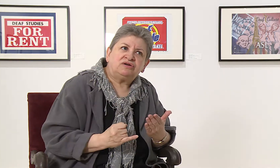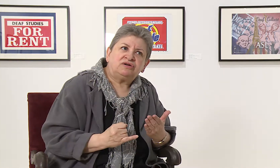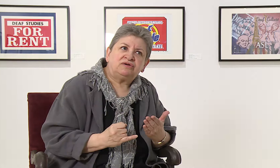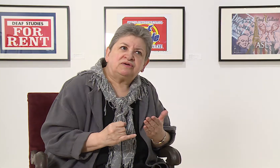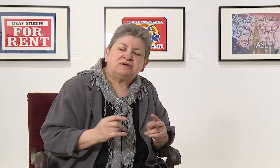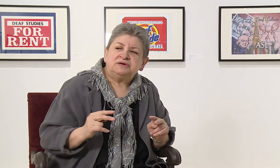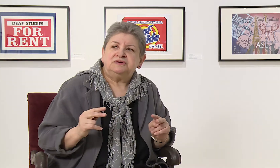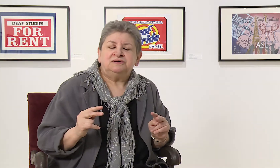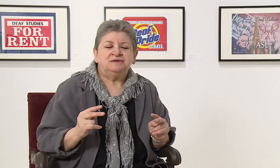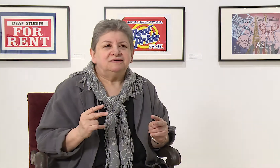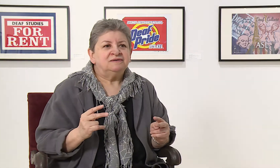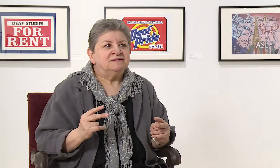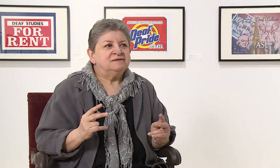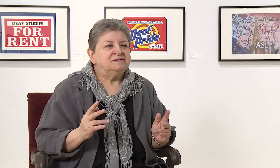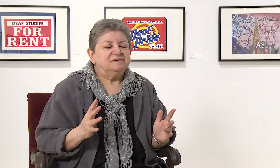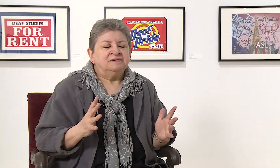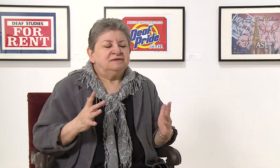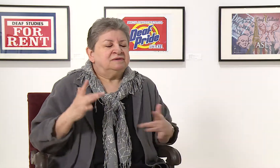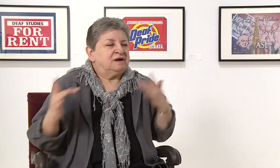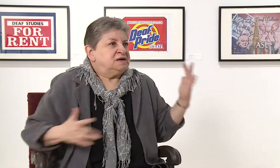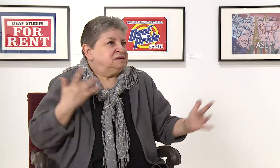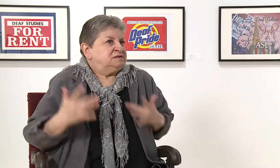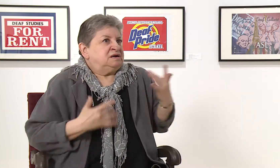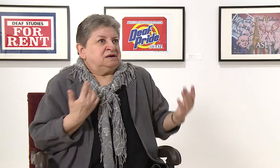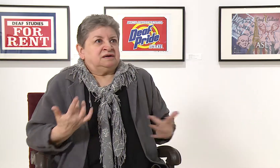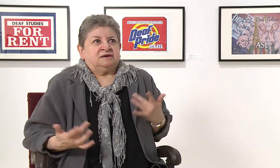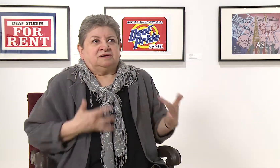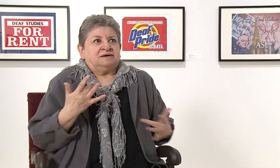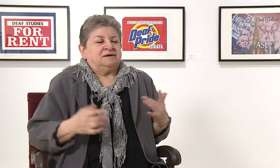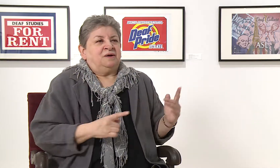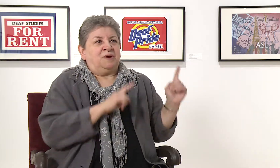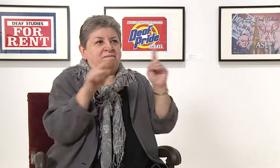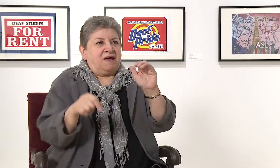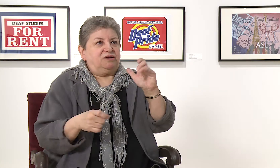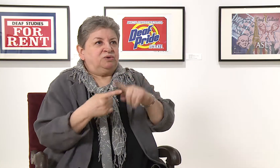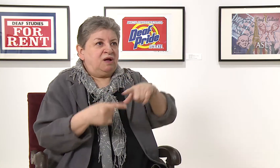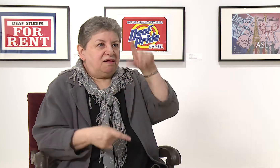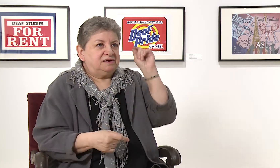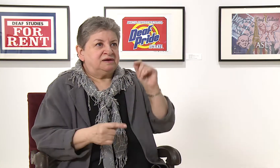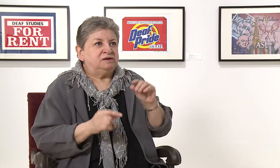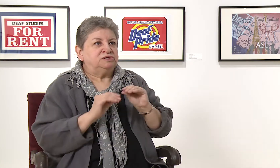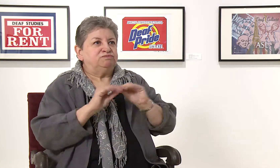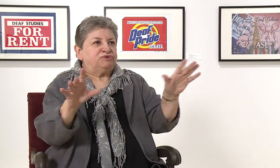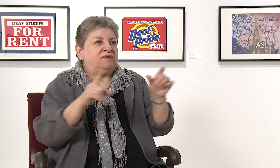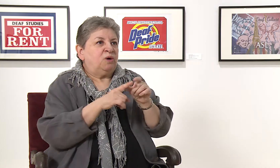Why didn't we have a Deaf Art movement? And so we were so excited.